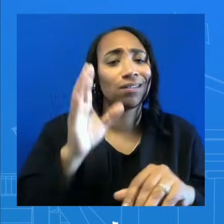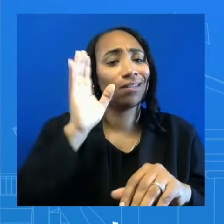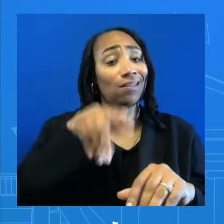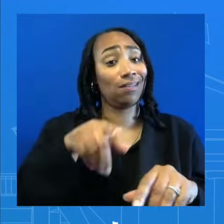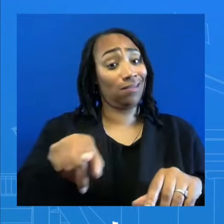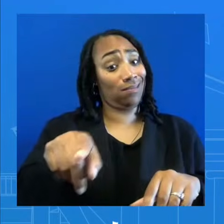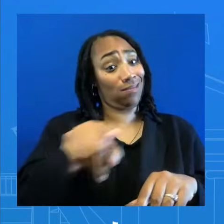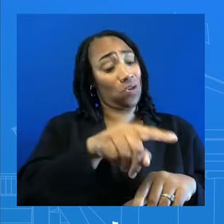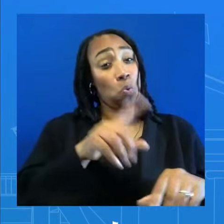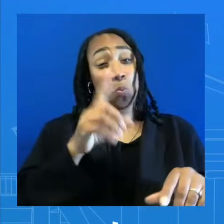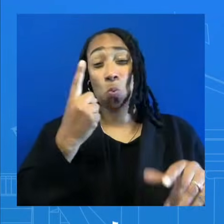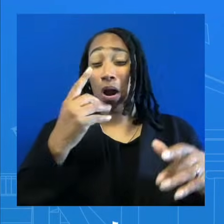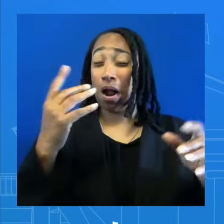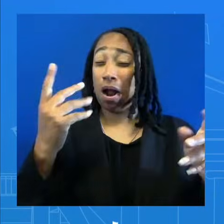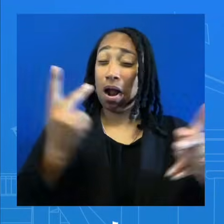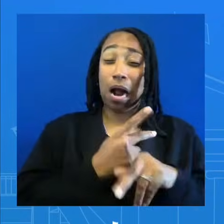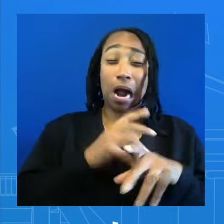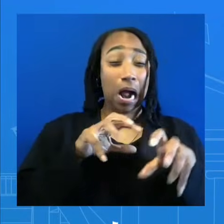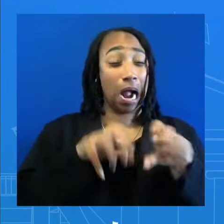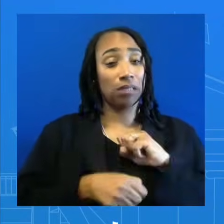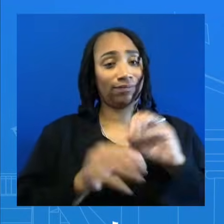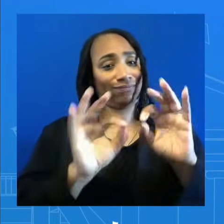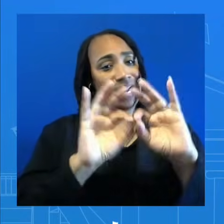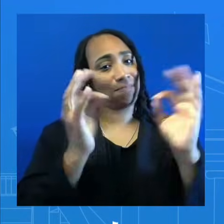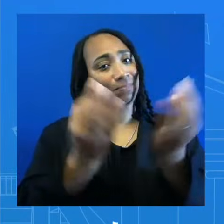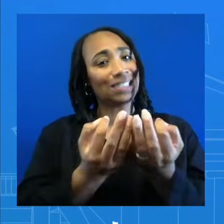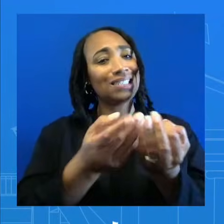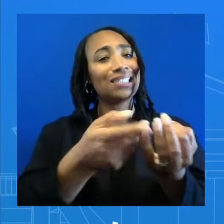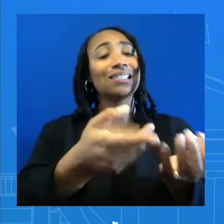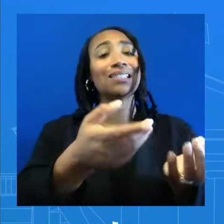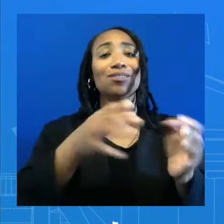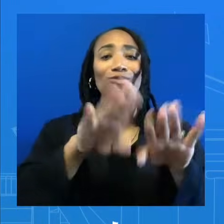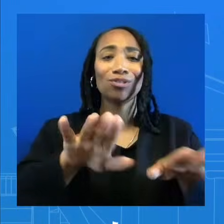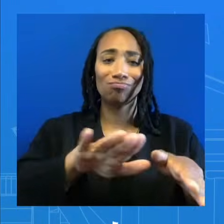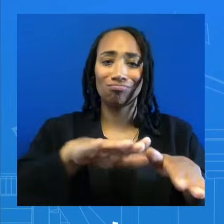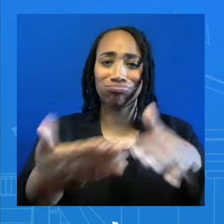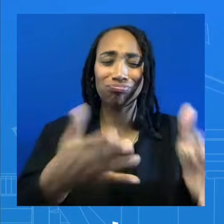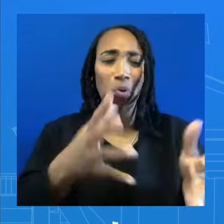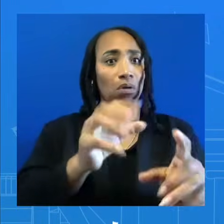And Sandy Hook was one of those moments that tore us apart.